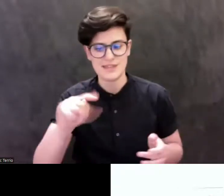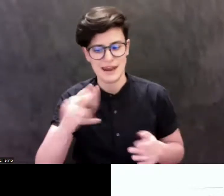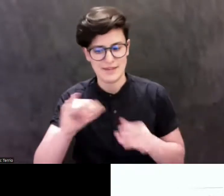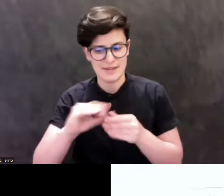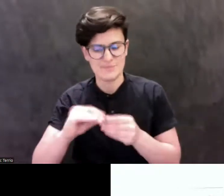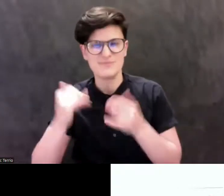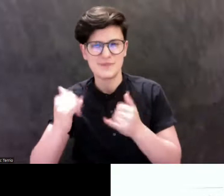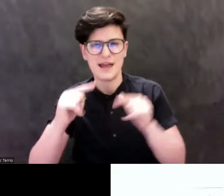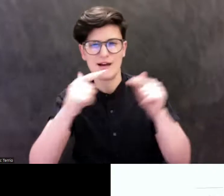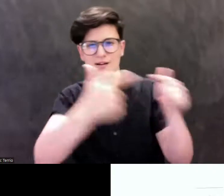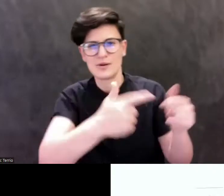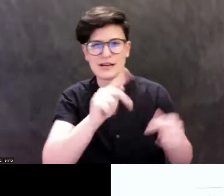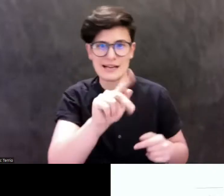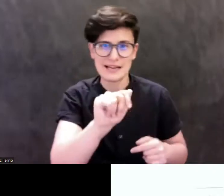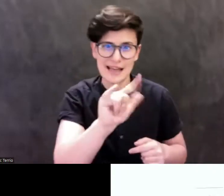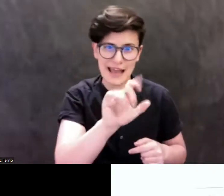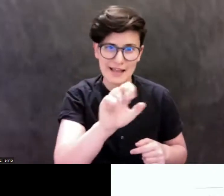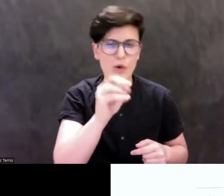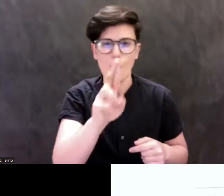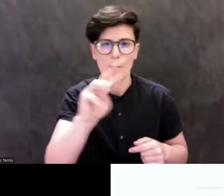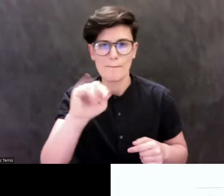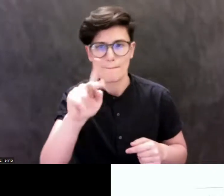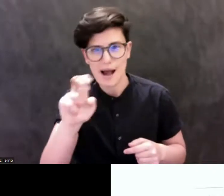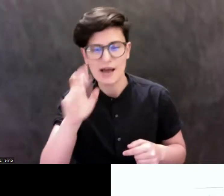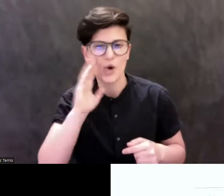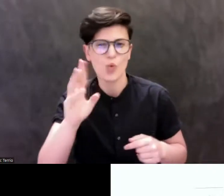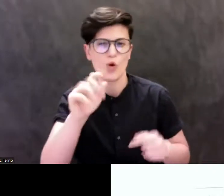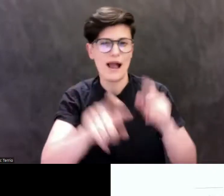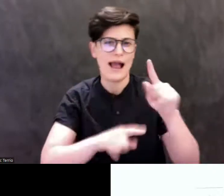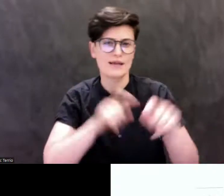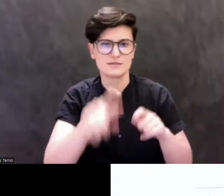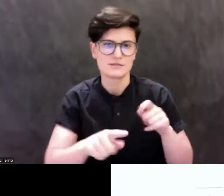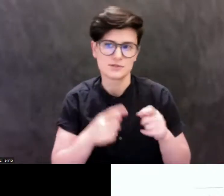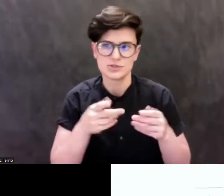Mike for questions in our time remaining.